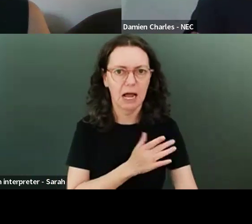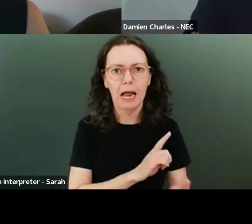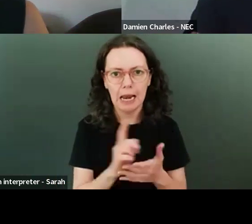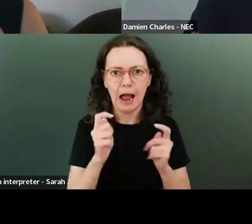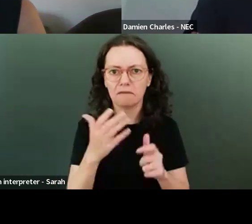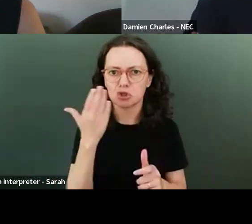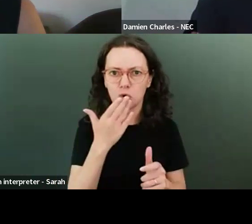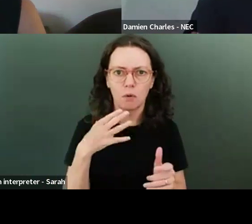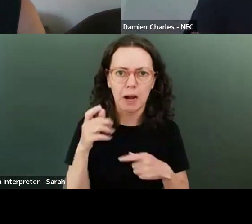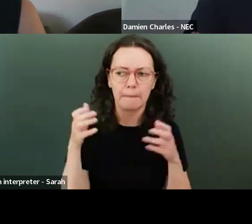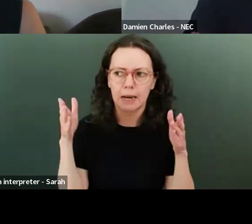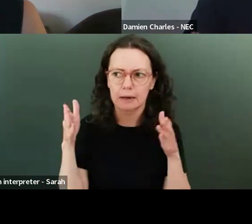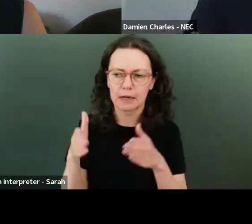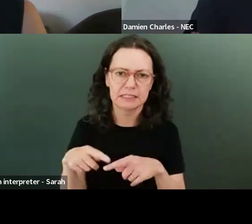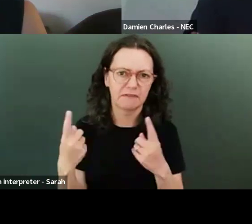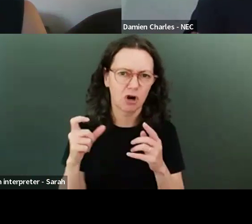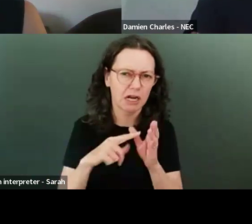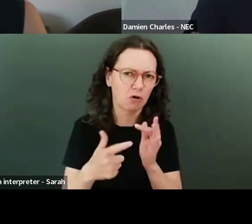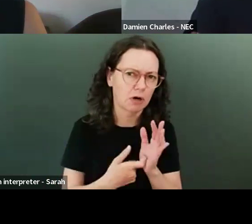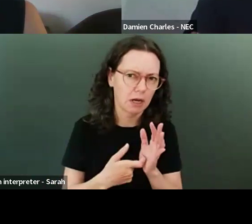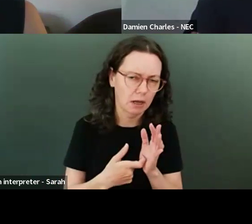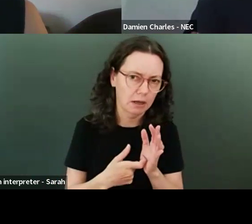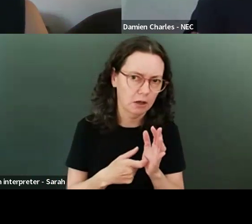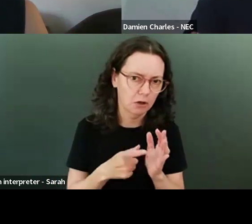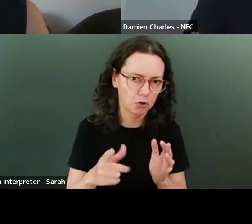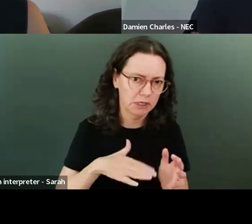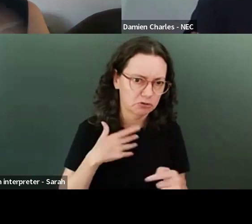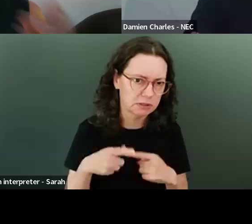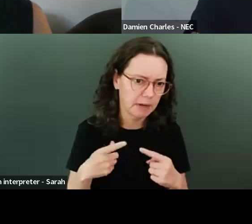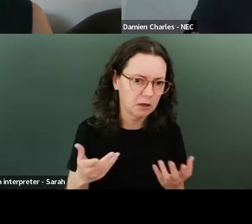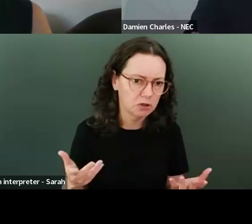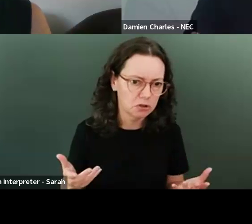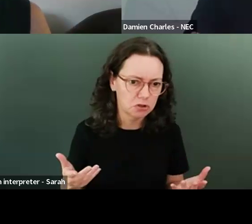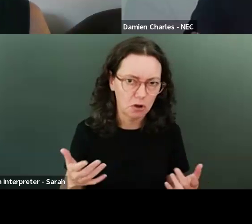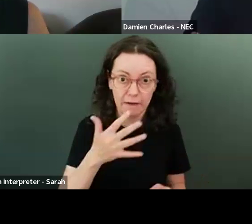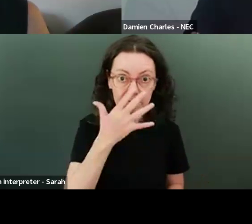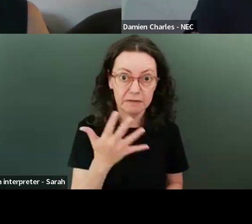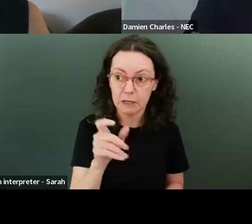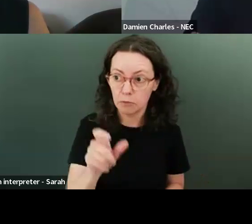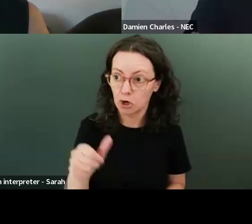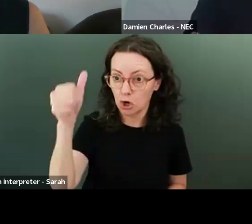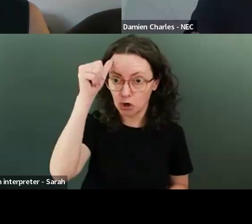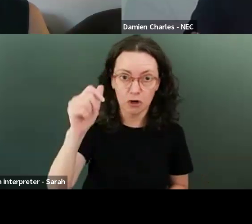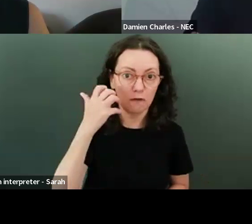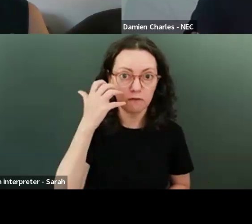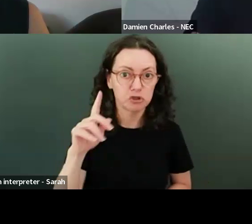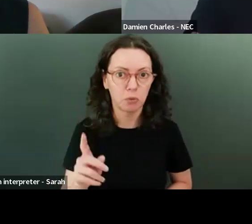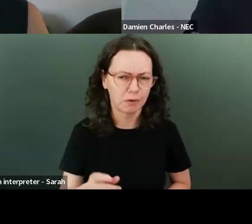further into different careers that might be of interest to you. So expecting a 15 year old to know what they want to